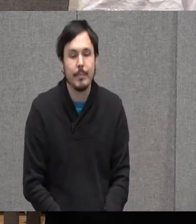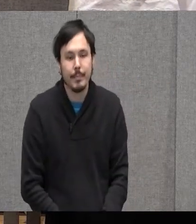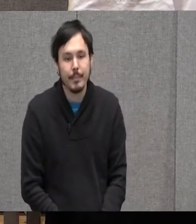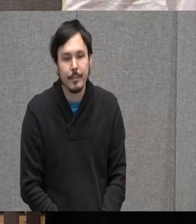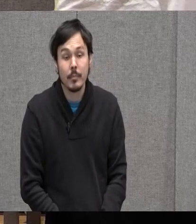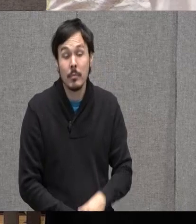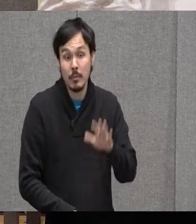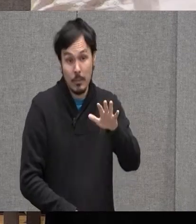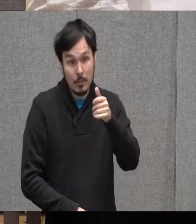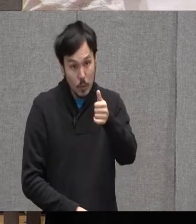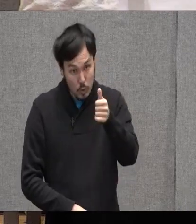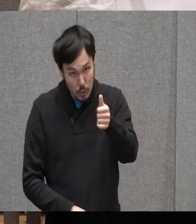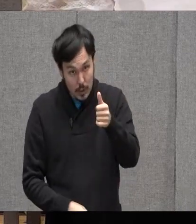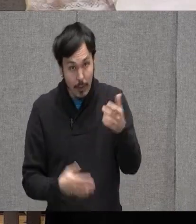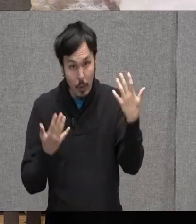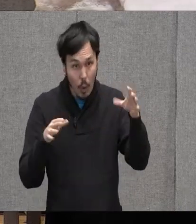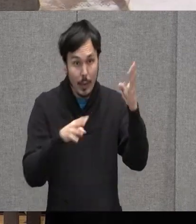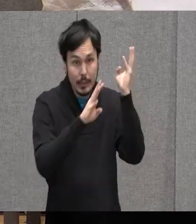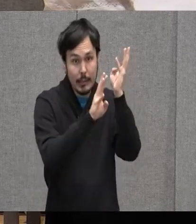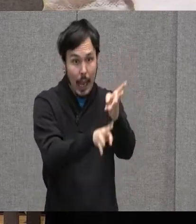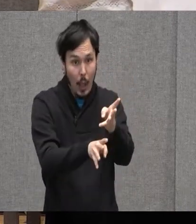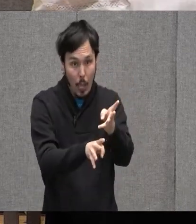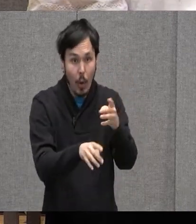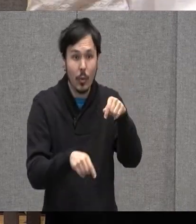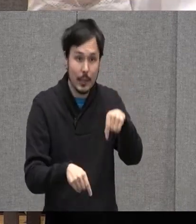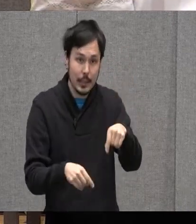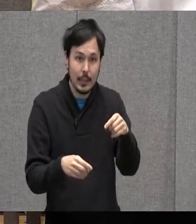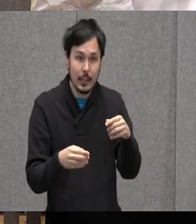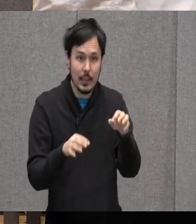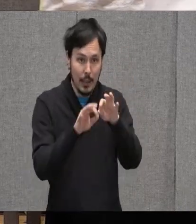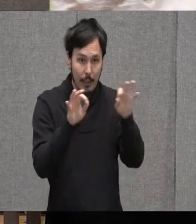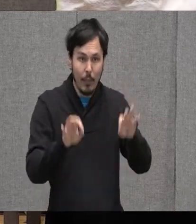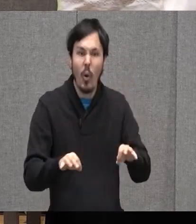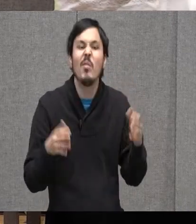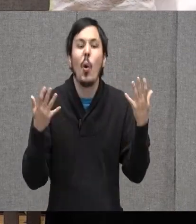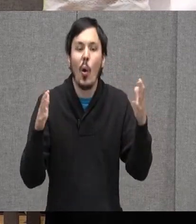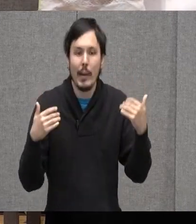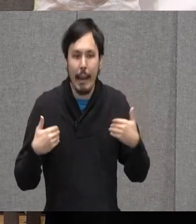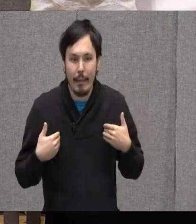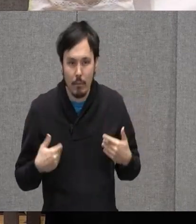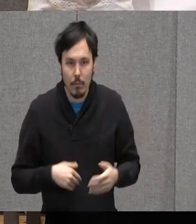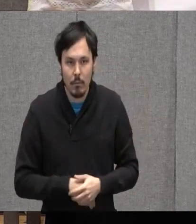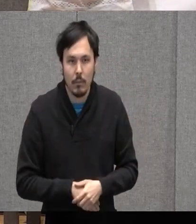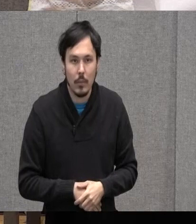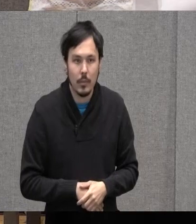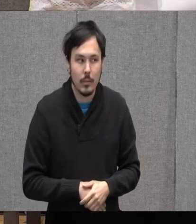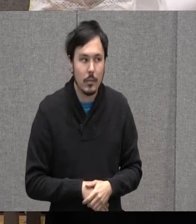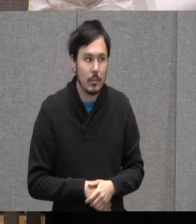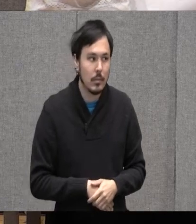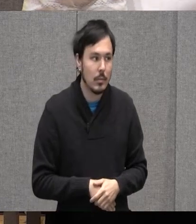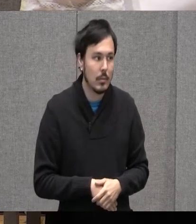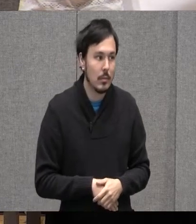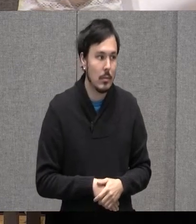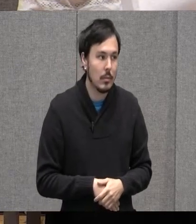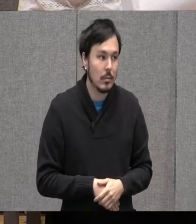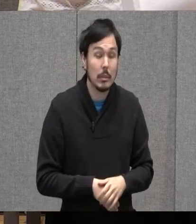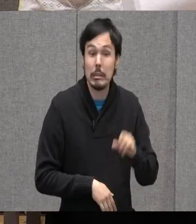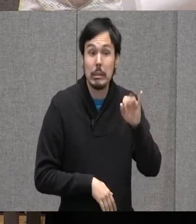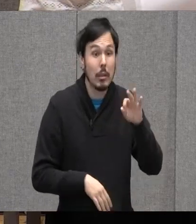Now you, if you have downloaded this, you already have this. But you, if you don't have this,